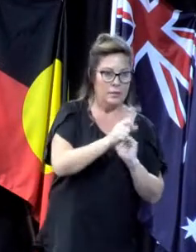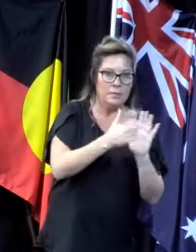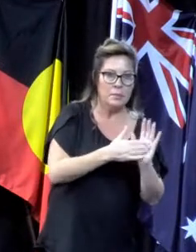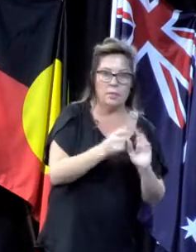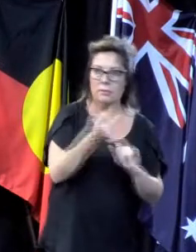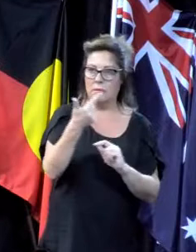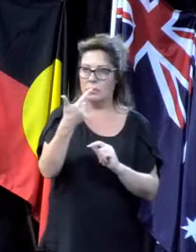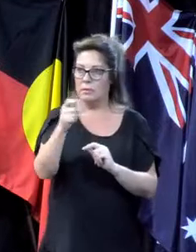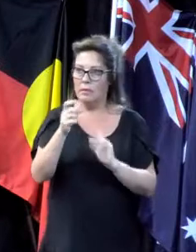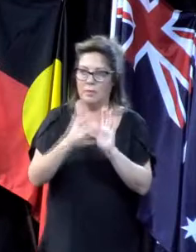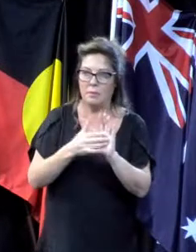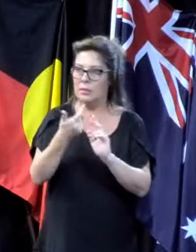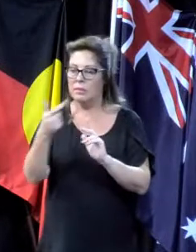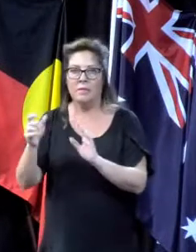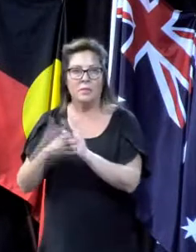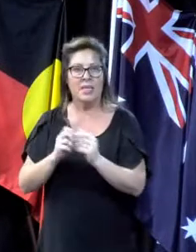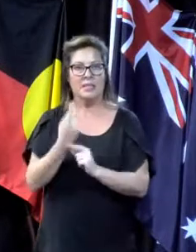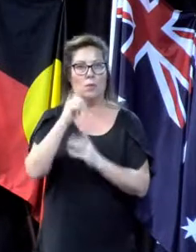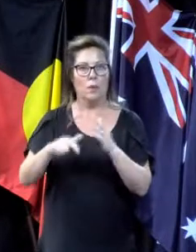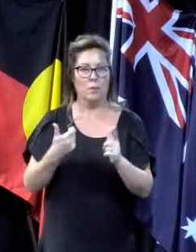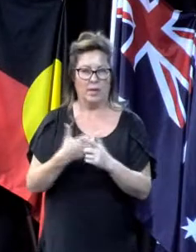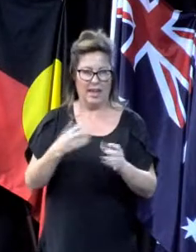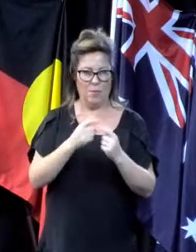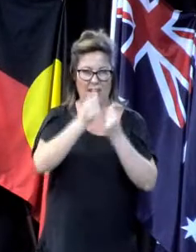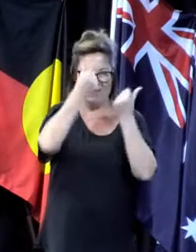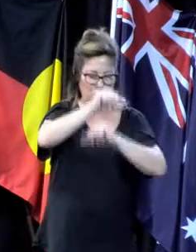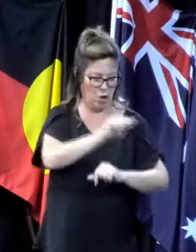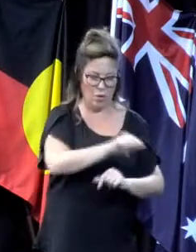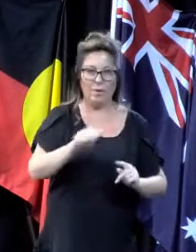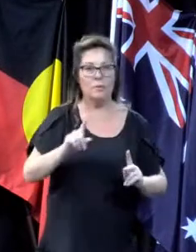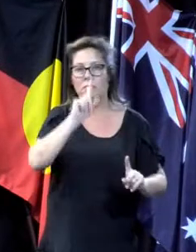including diverse learners. The reality is that a teacher